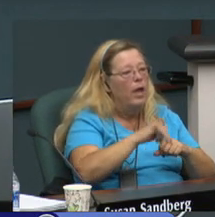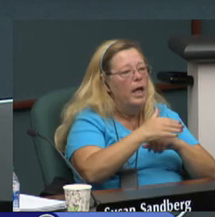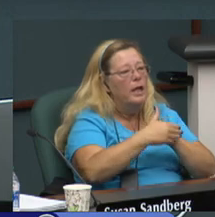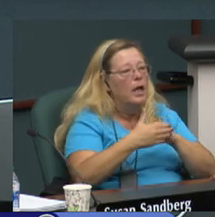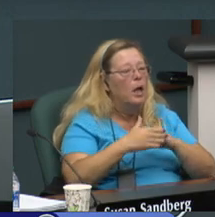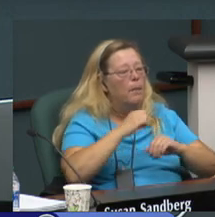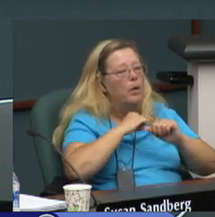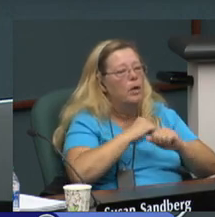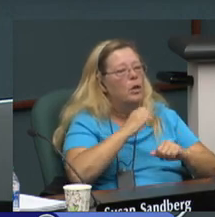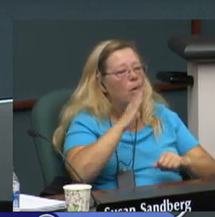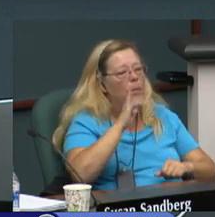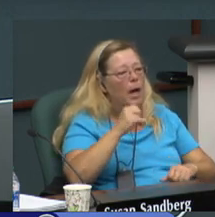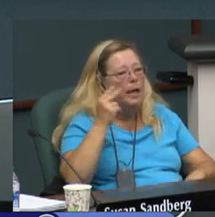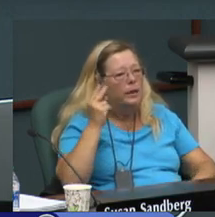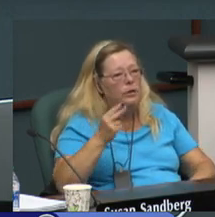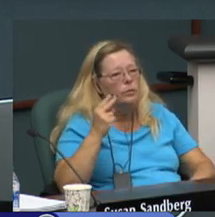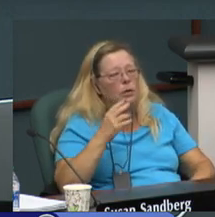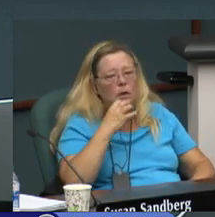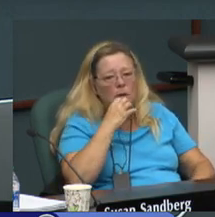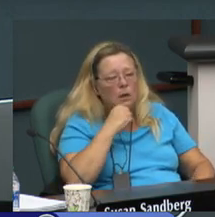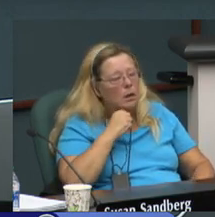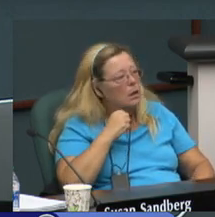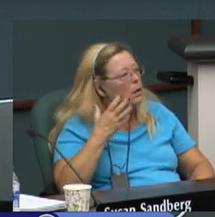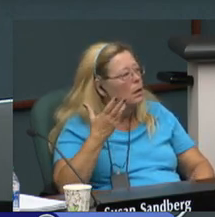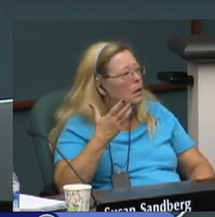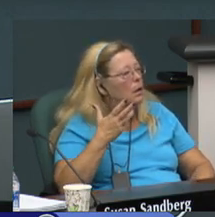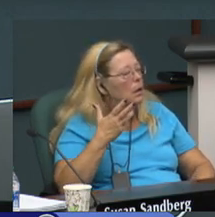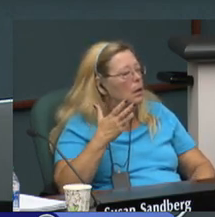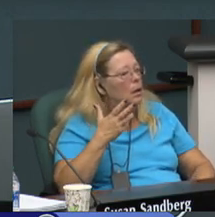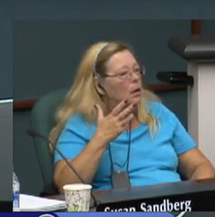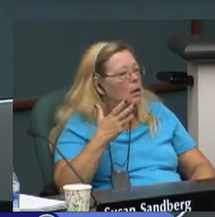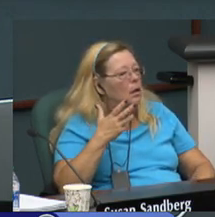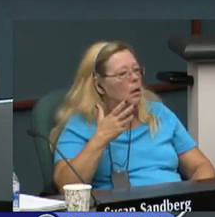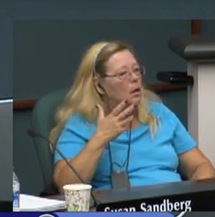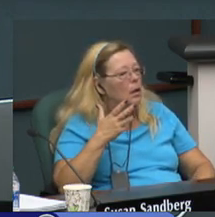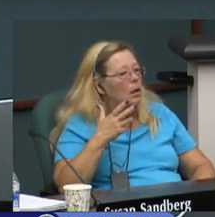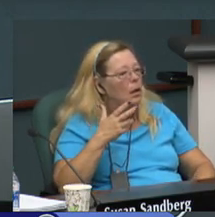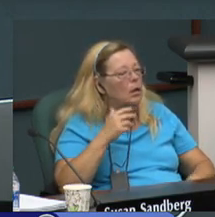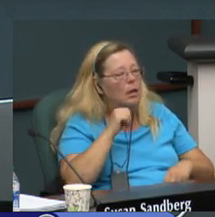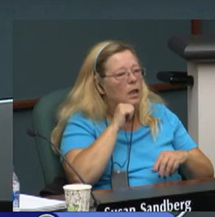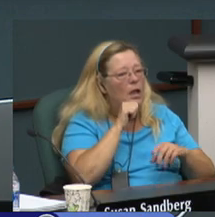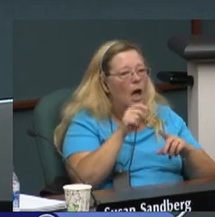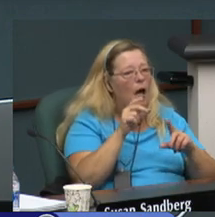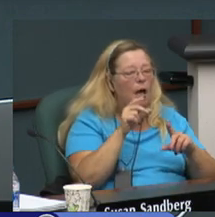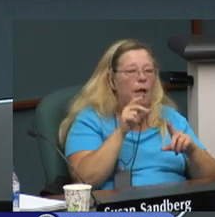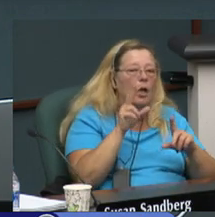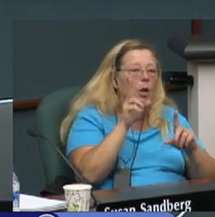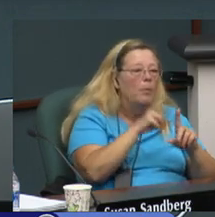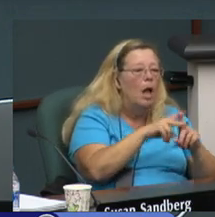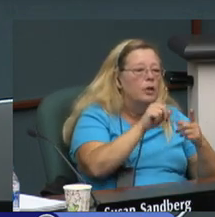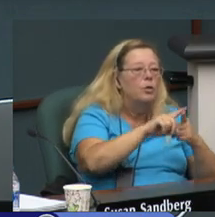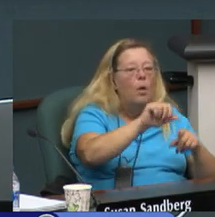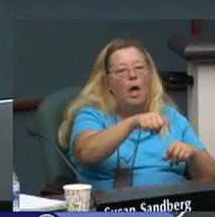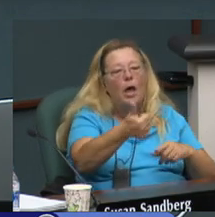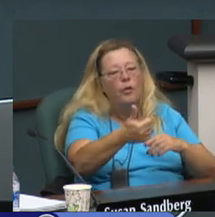a historic preservation that doesn't apply to another neighborhood the